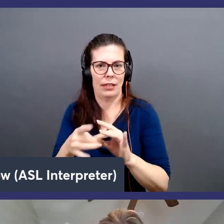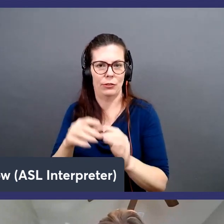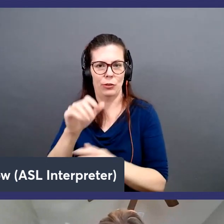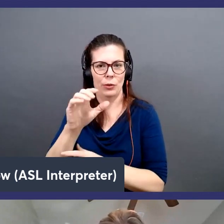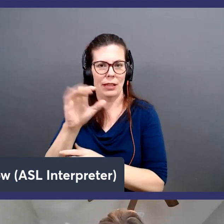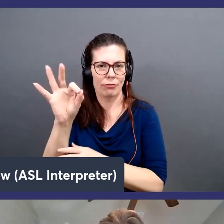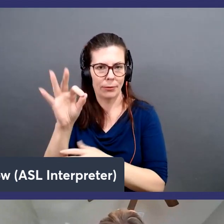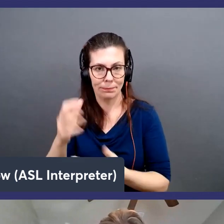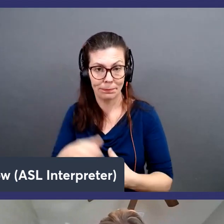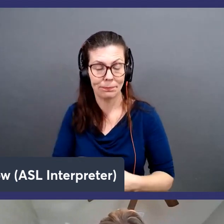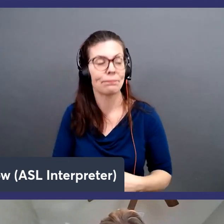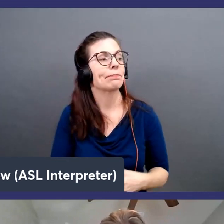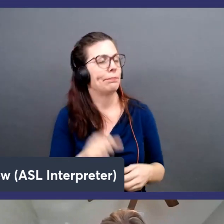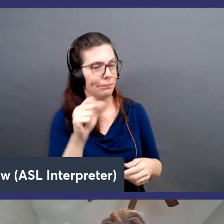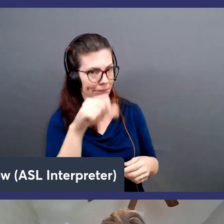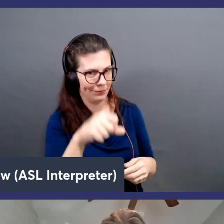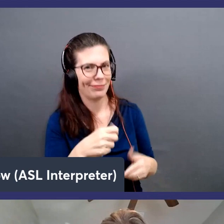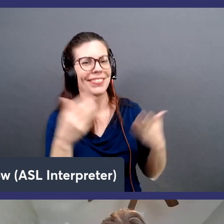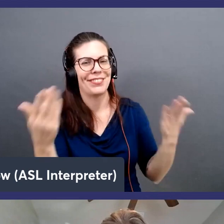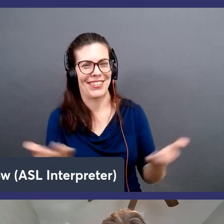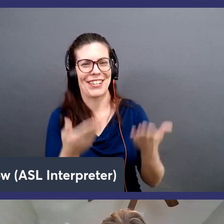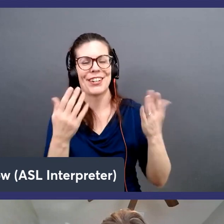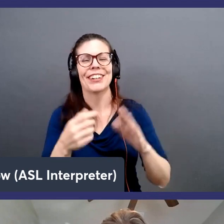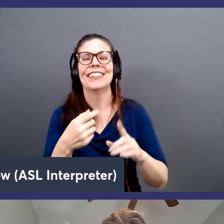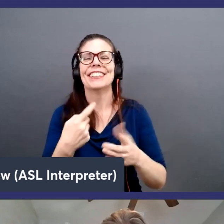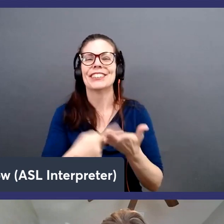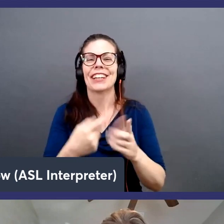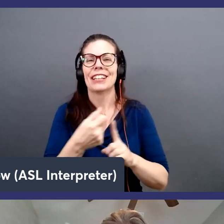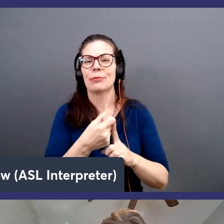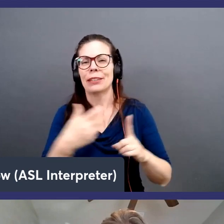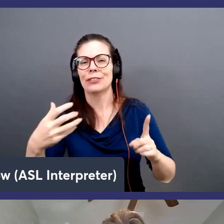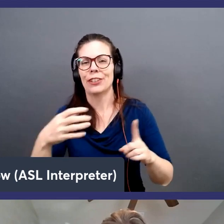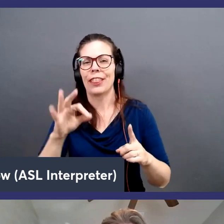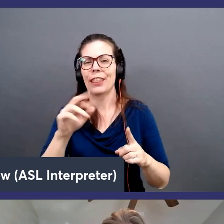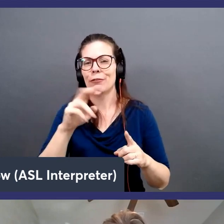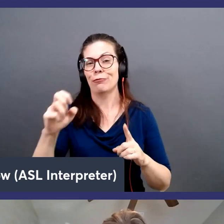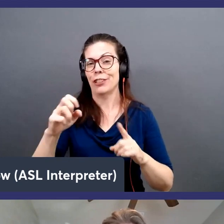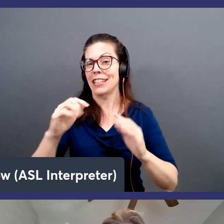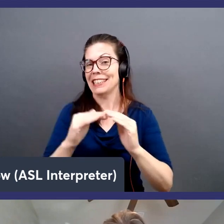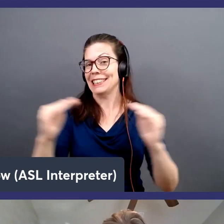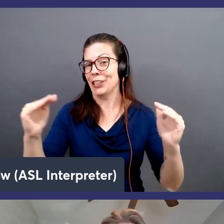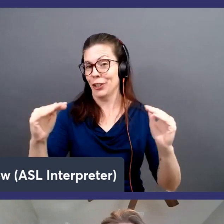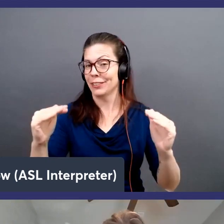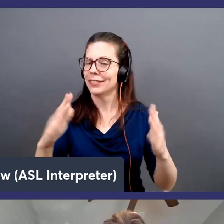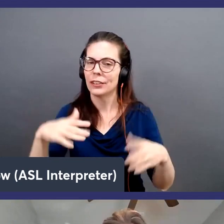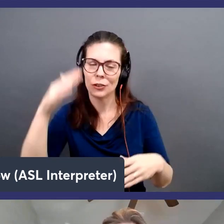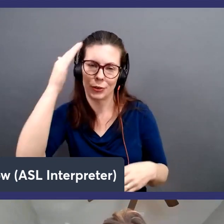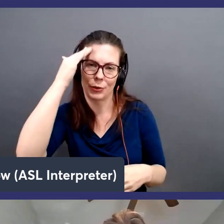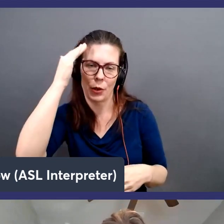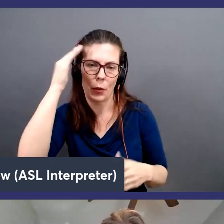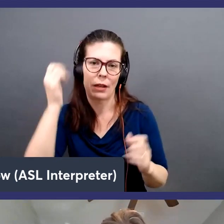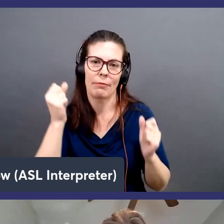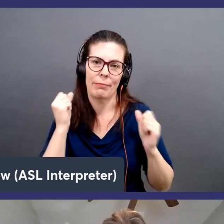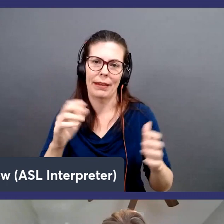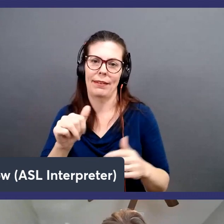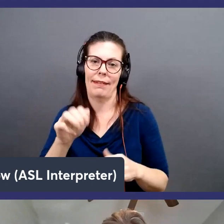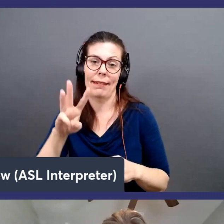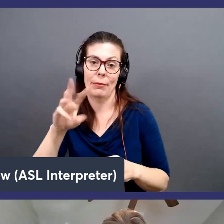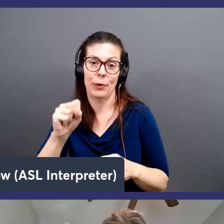Yeah, so we're here to talk about the expansion of the free tier, which is, as you know, there's many AWS products that have a free tier,